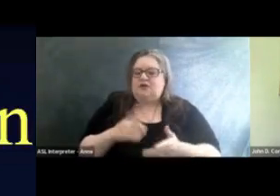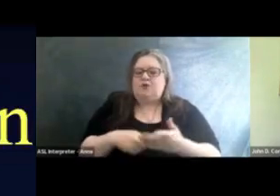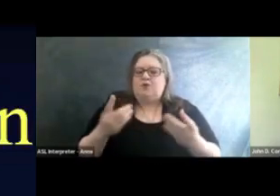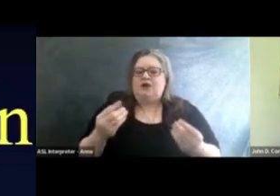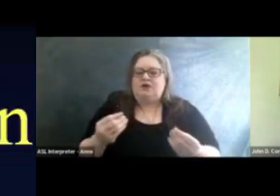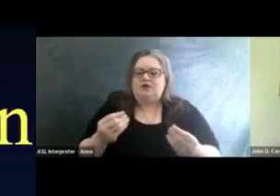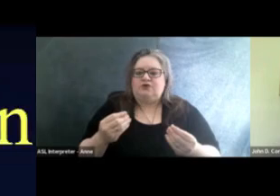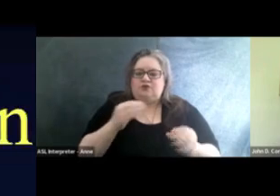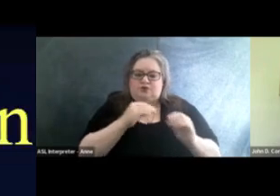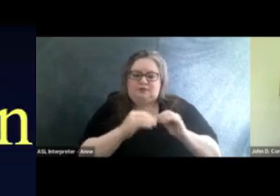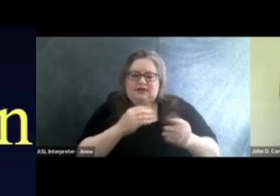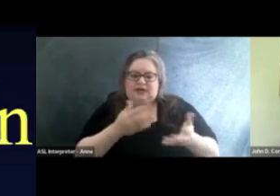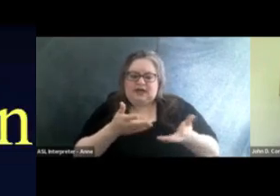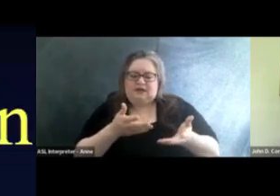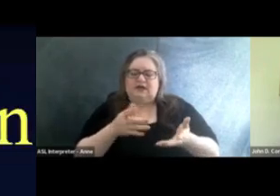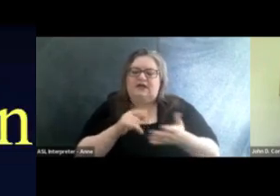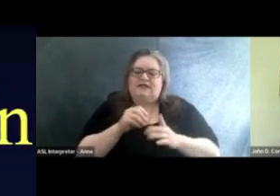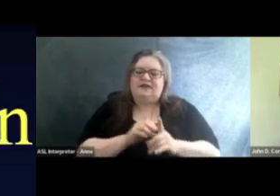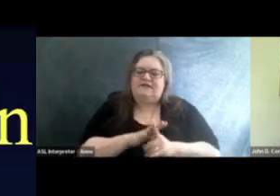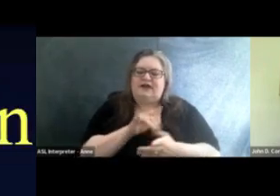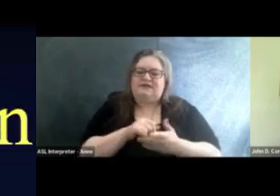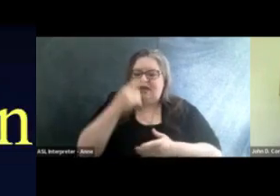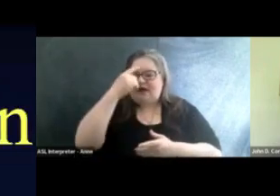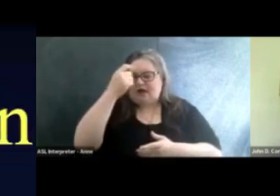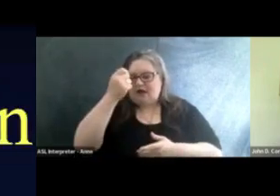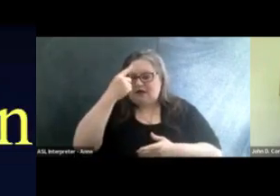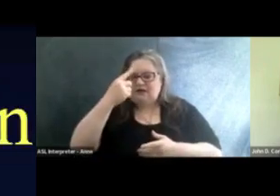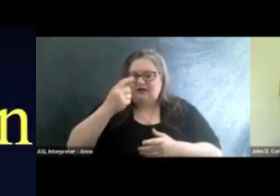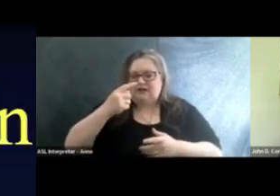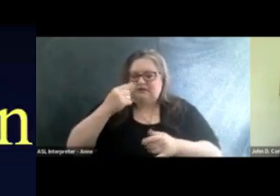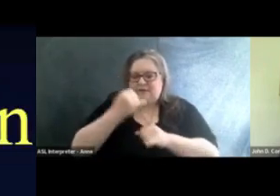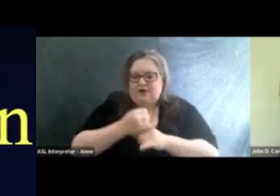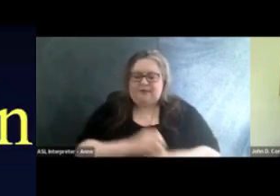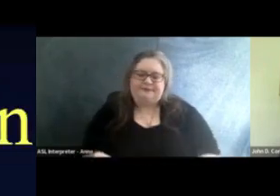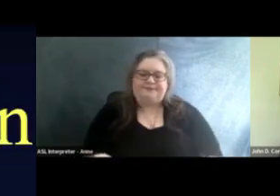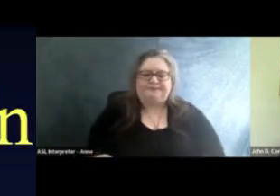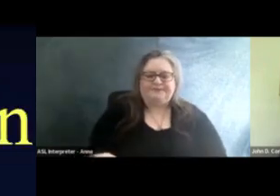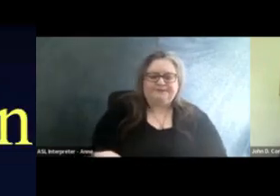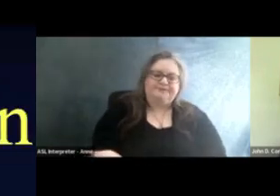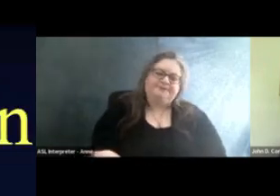mitigate the effects of that cognitive impairment? Major